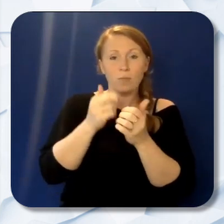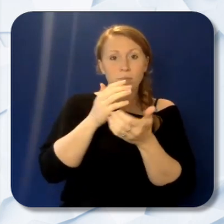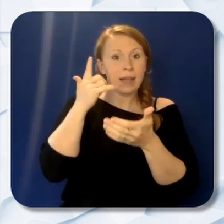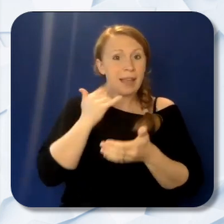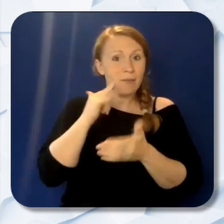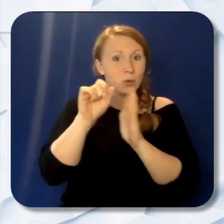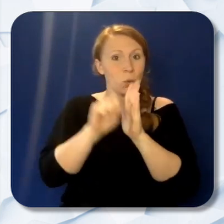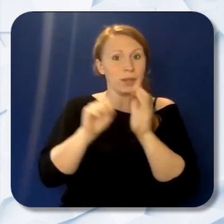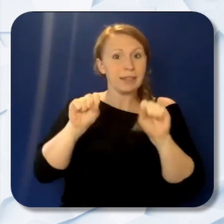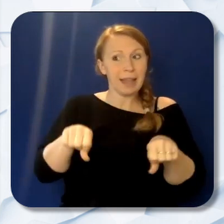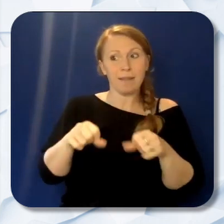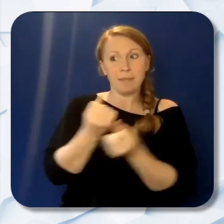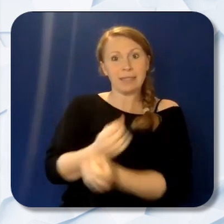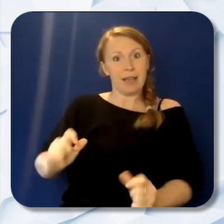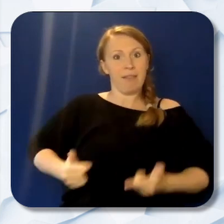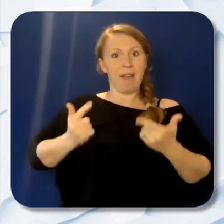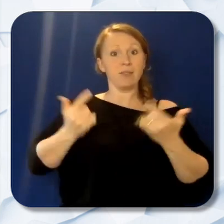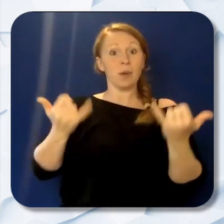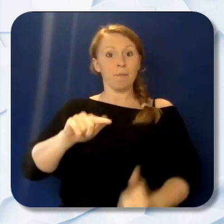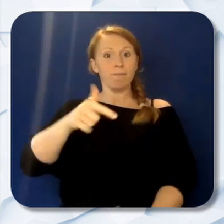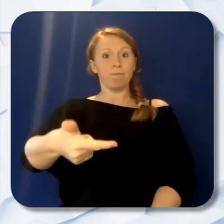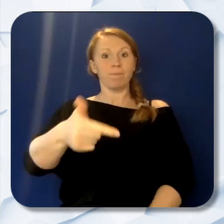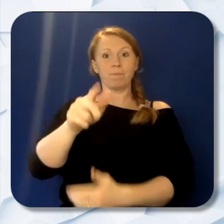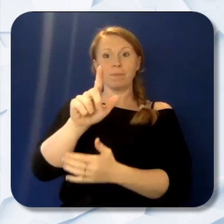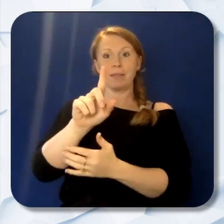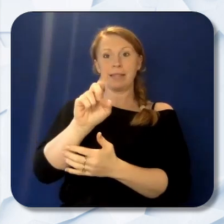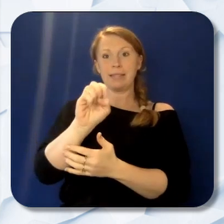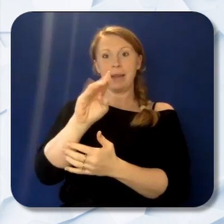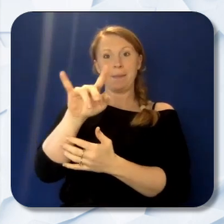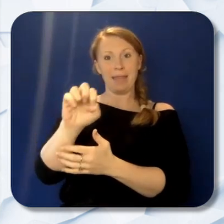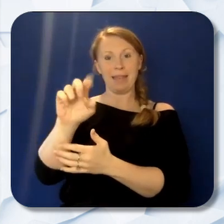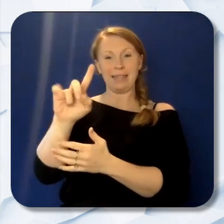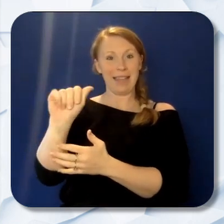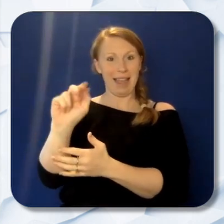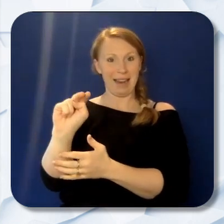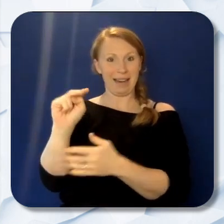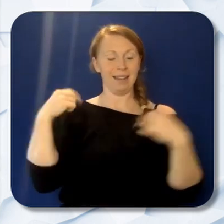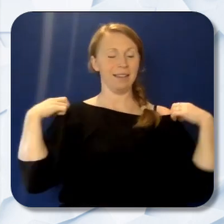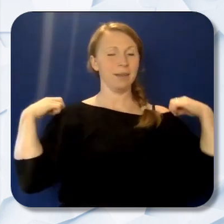I'll turn it back to you debut superintendent again. Thank you so much for your leadership,